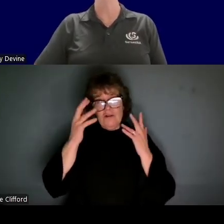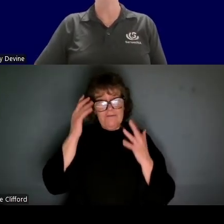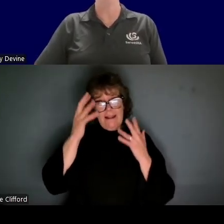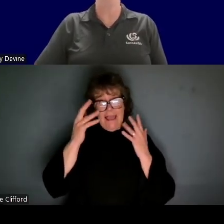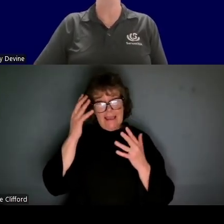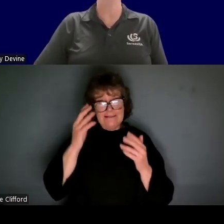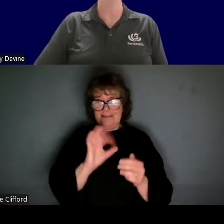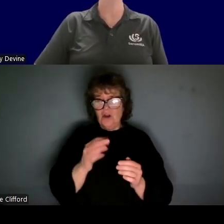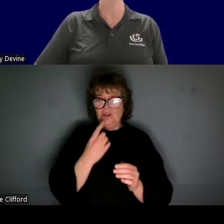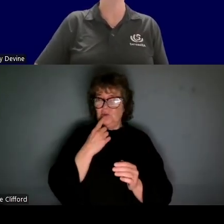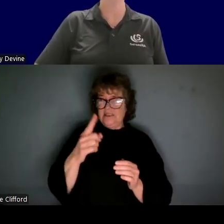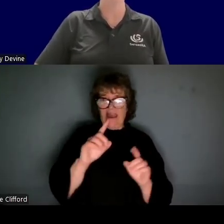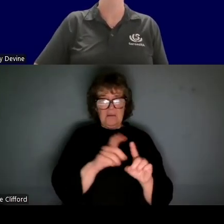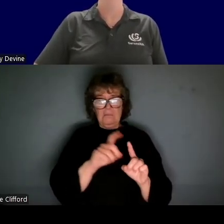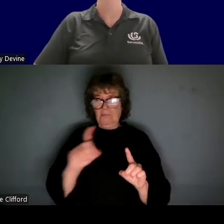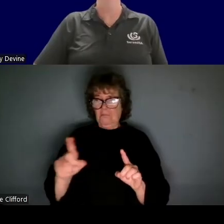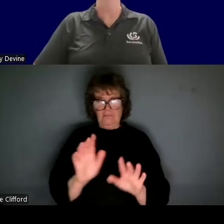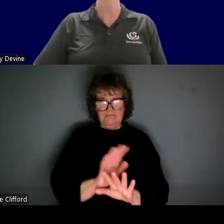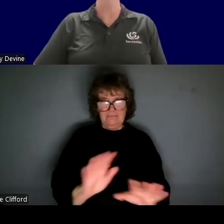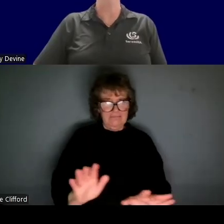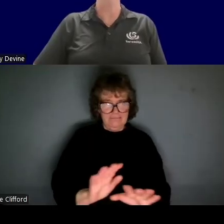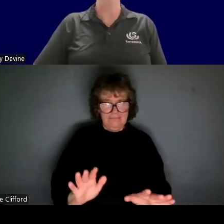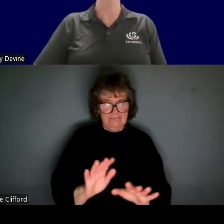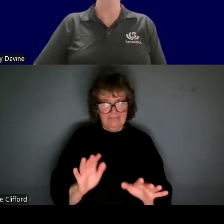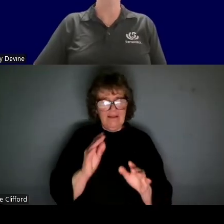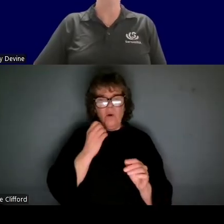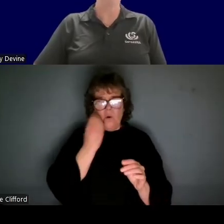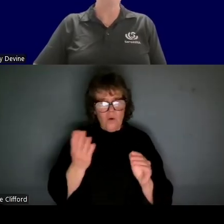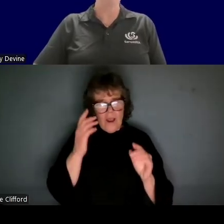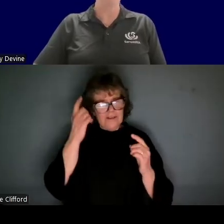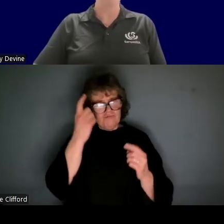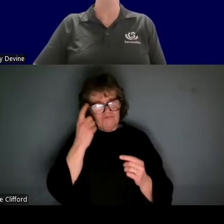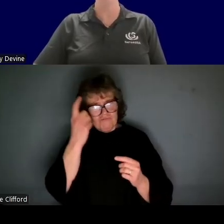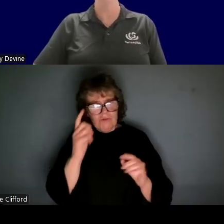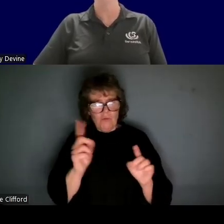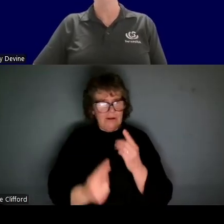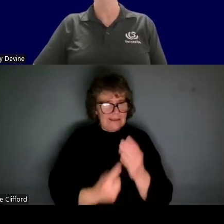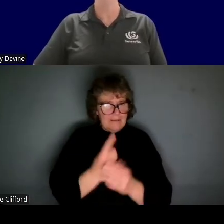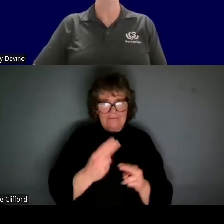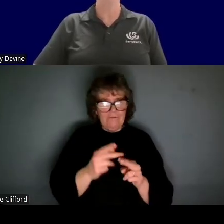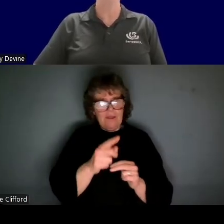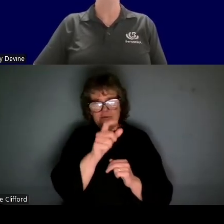be endlessly curious about what's happening for the person themselves, what's happening in the